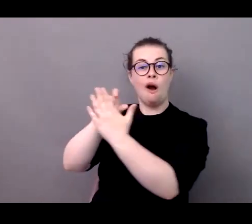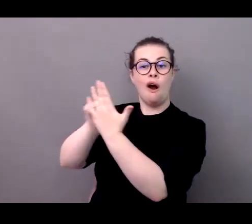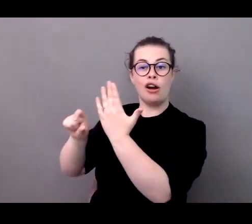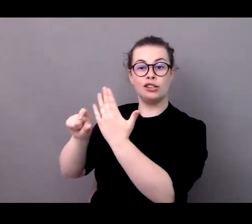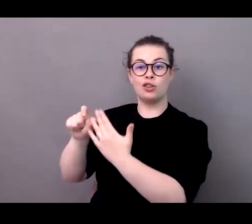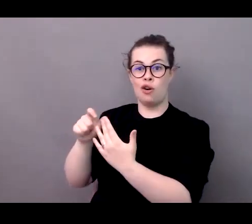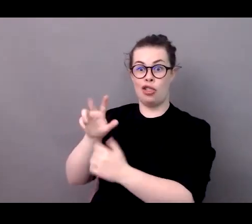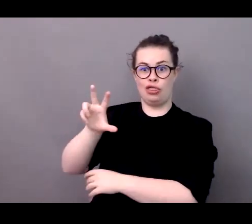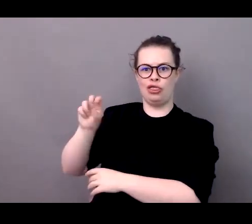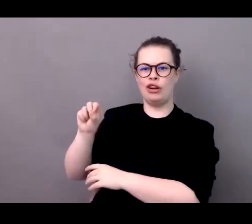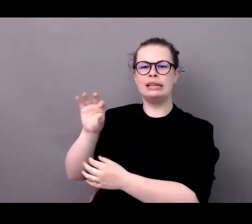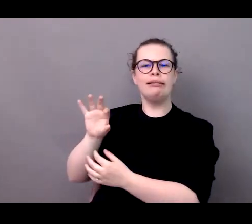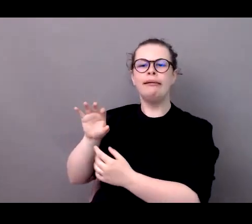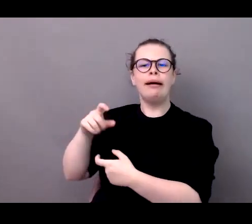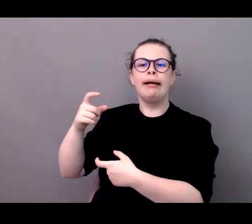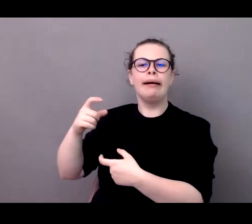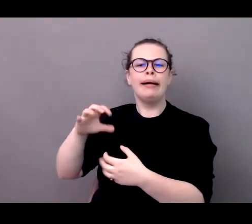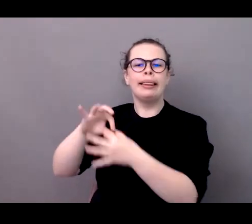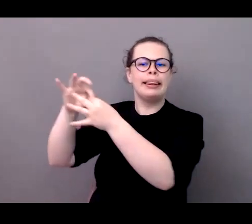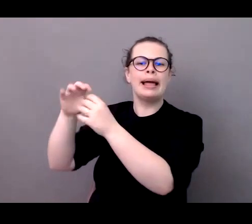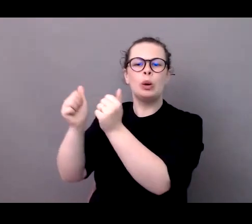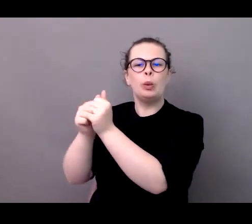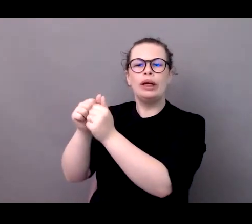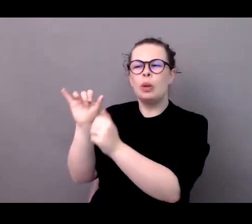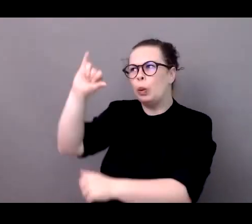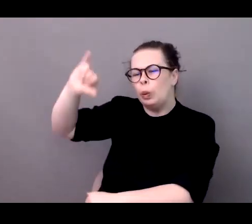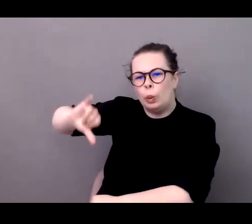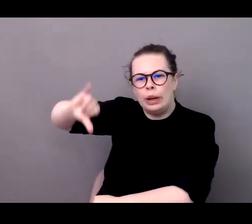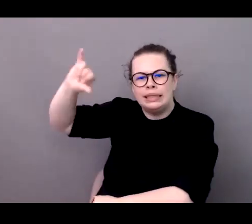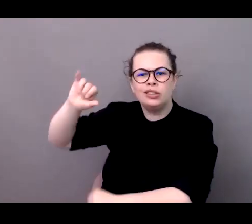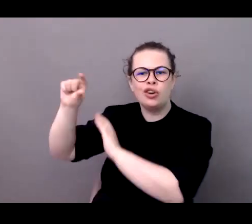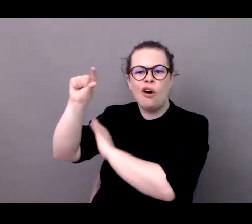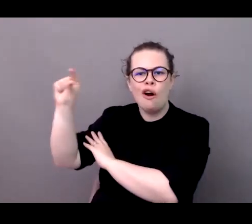to focus on, as being the most relevant to interpreting Article 30 in practice,